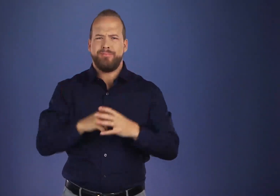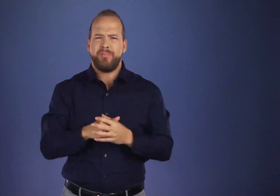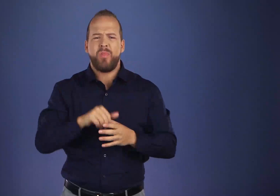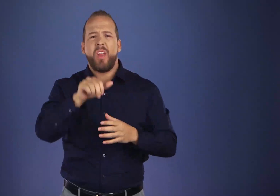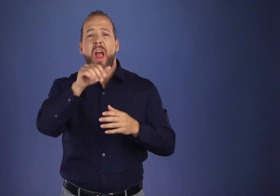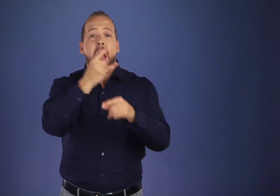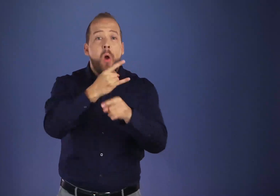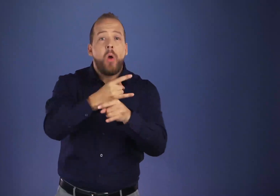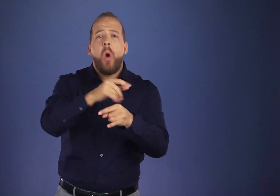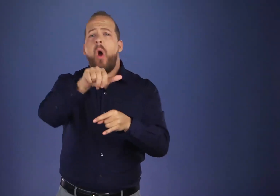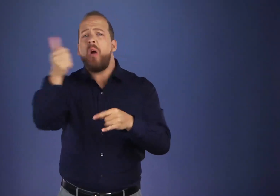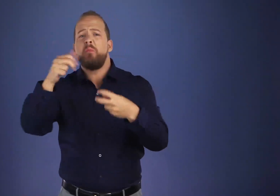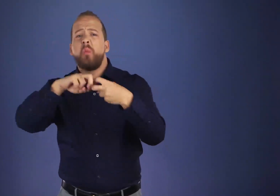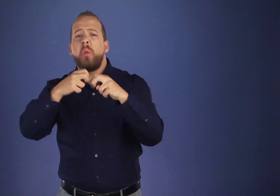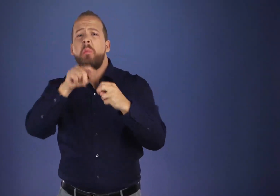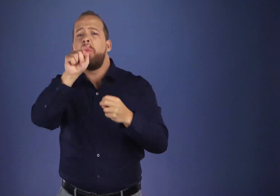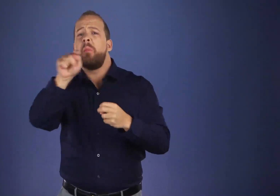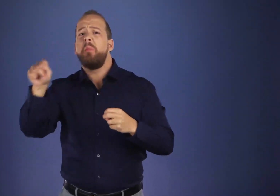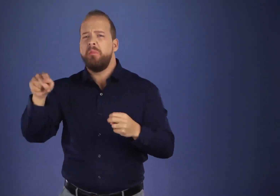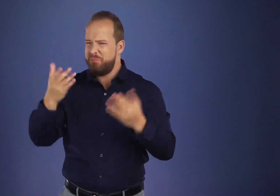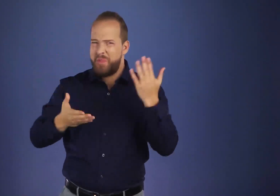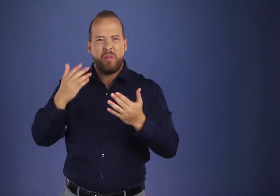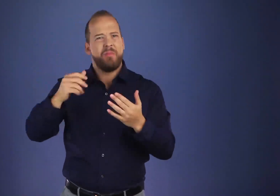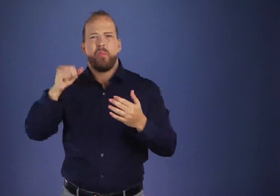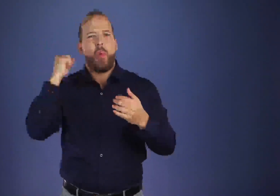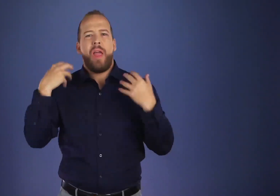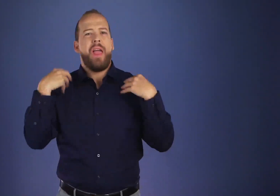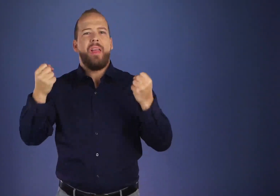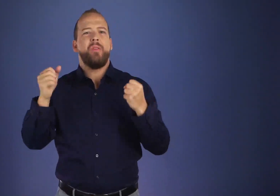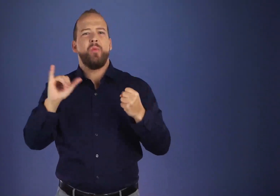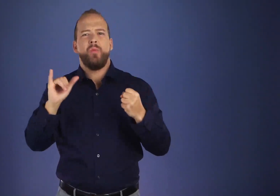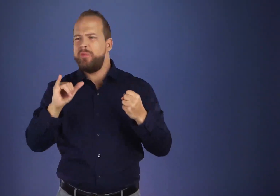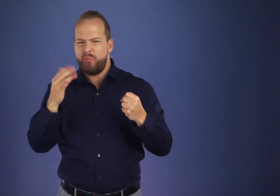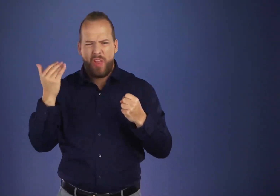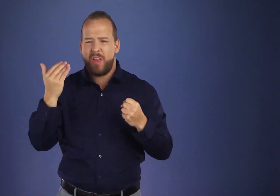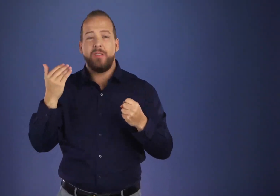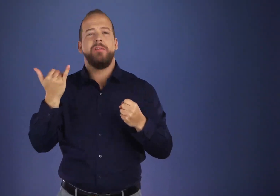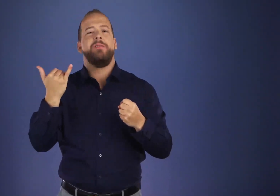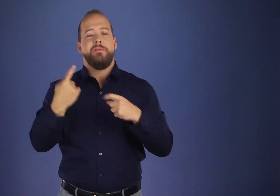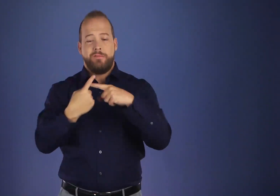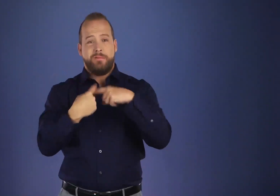They have become persuaded, and rightly so, that many problems besides alcohol will not yield